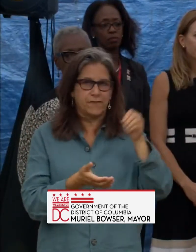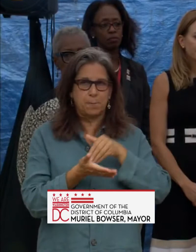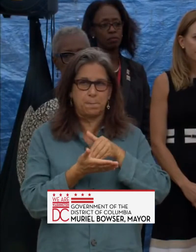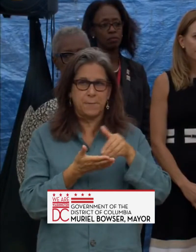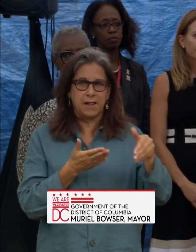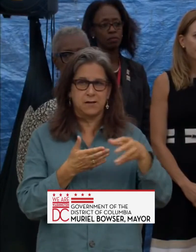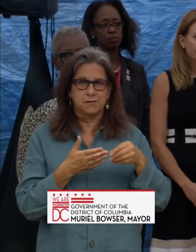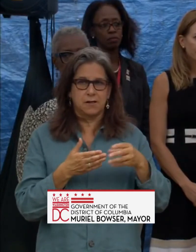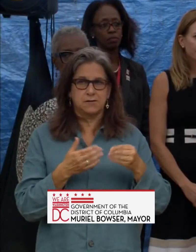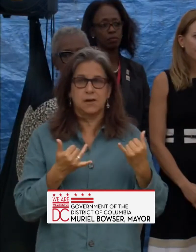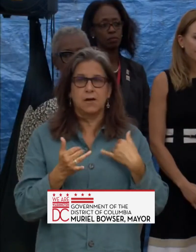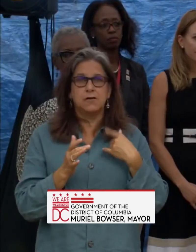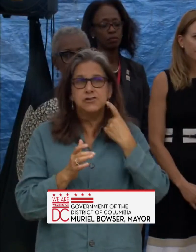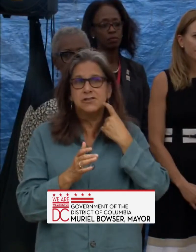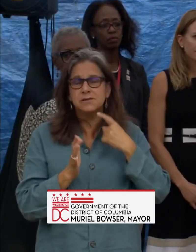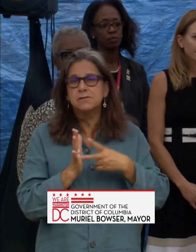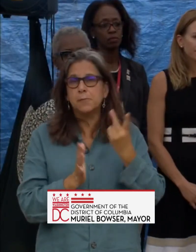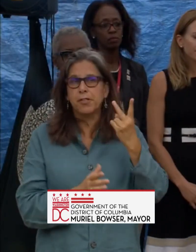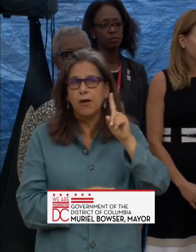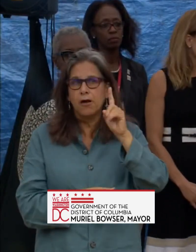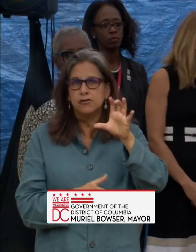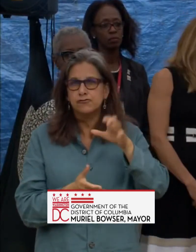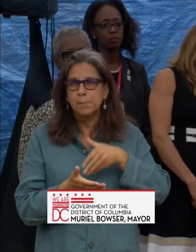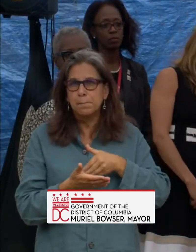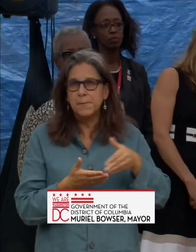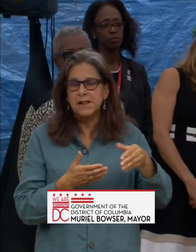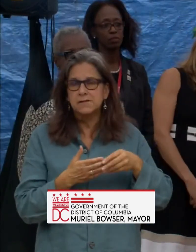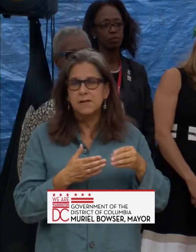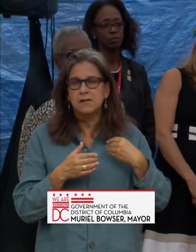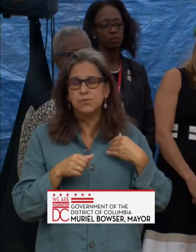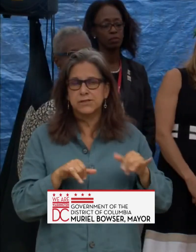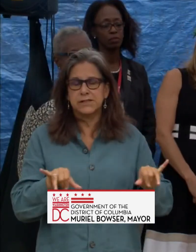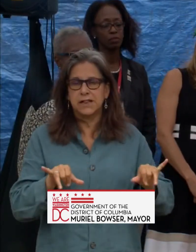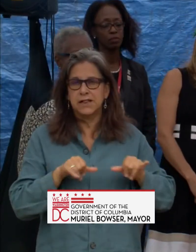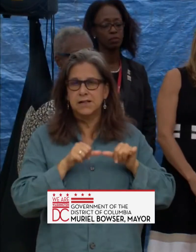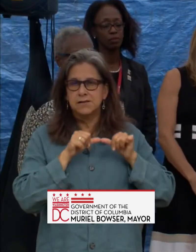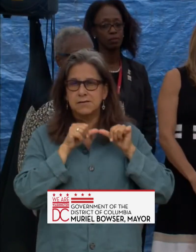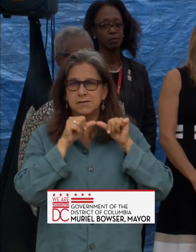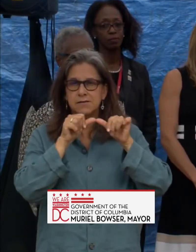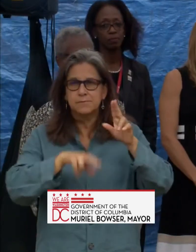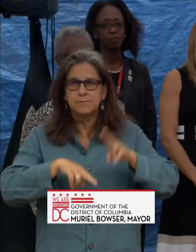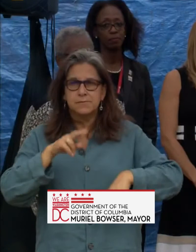MAINTAIN THAT COMMITMENT FOR EACH OF THE THREE BUDGETS THAT I HAVE SUBMITTED TO THE COUNCIL.